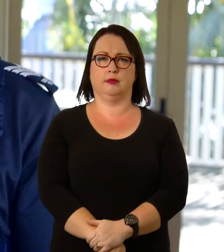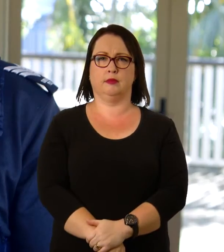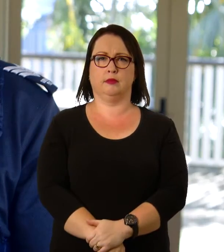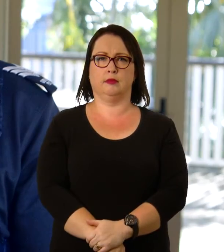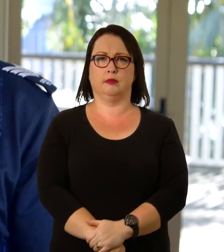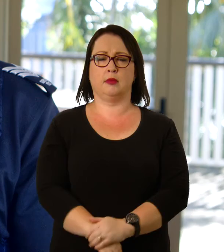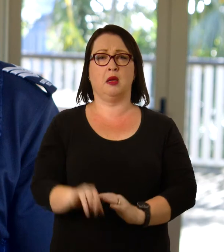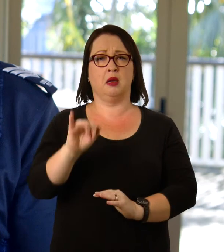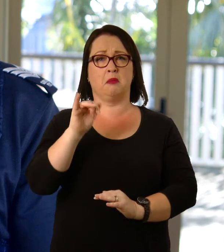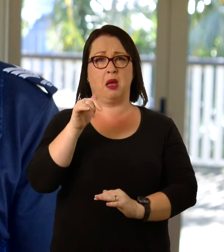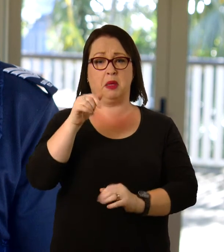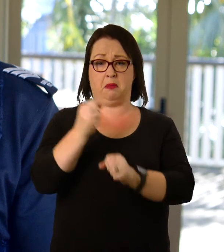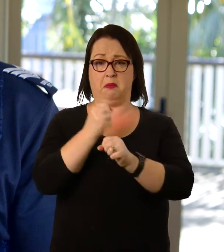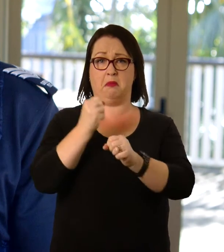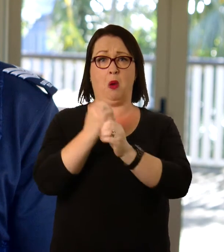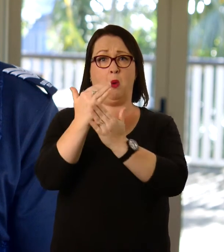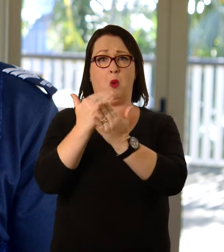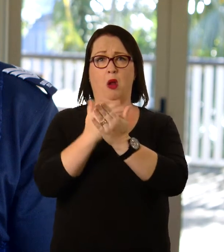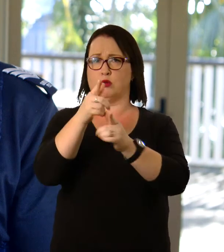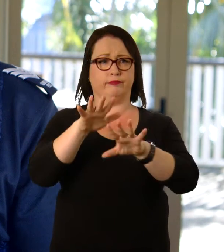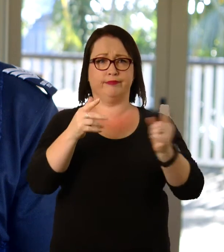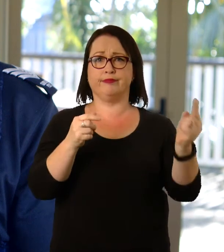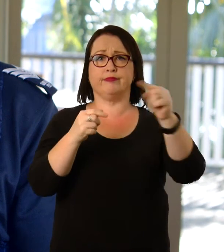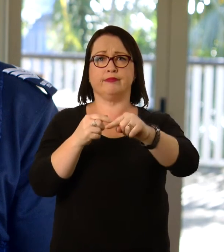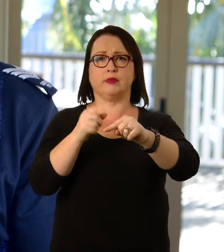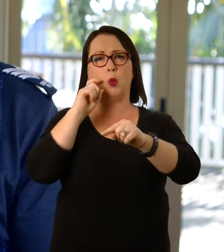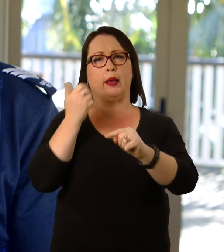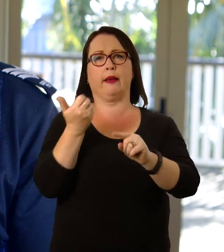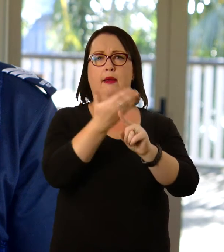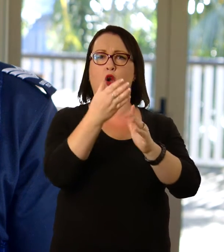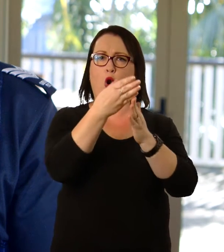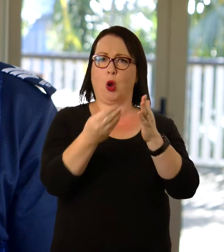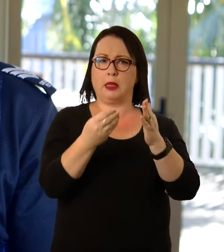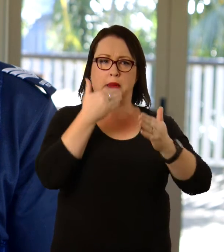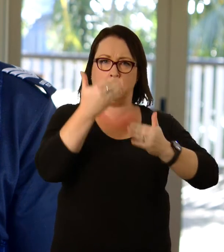If you are not in court when an order is made, we will give you a copy of the order and explain what the conditions mean.